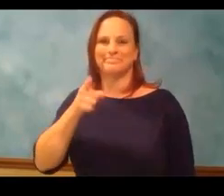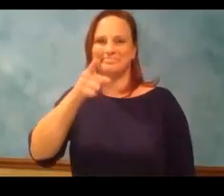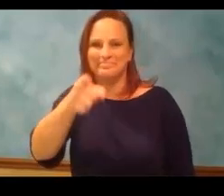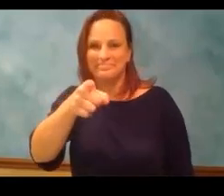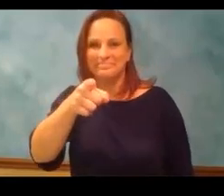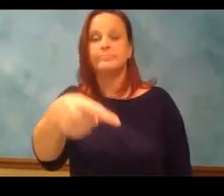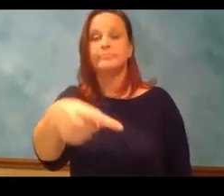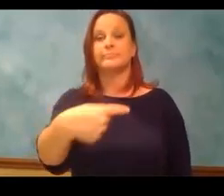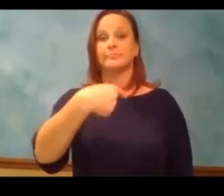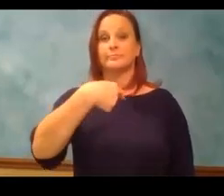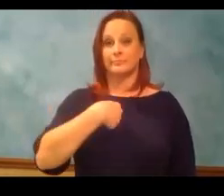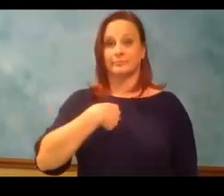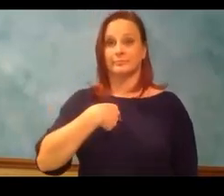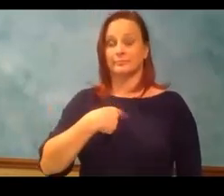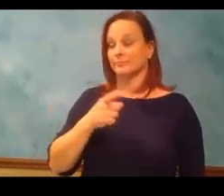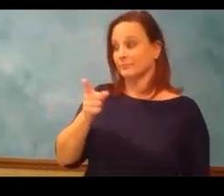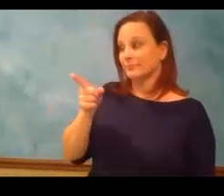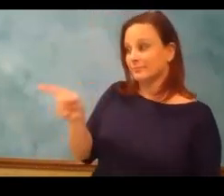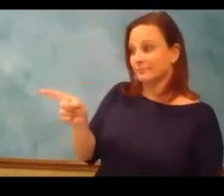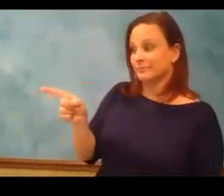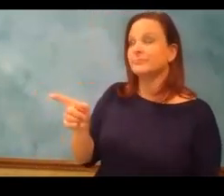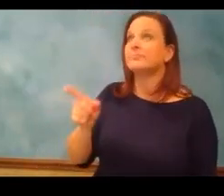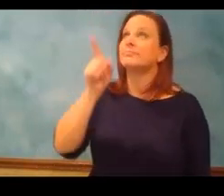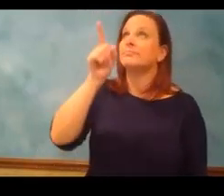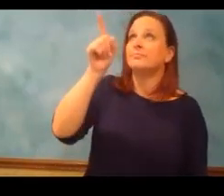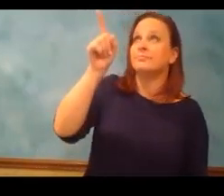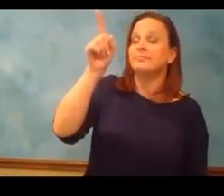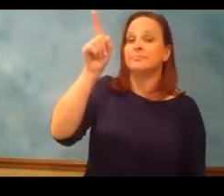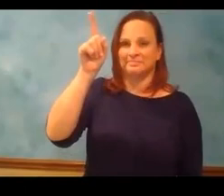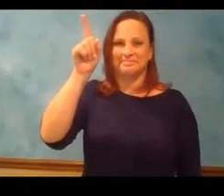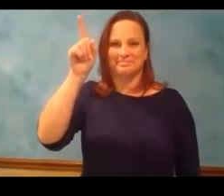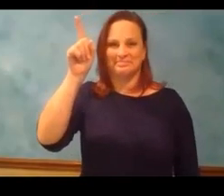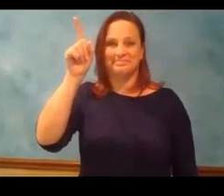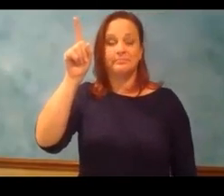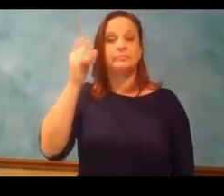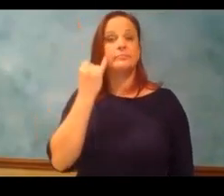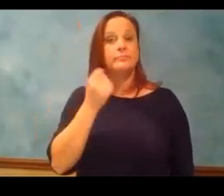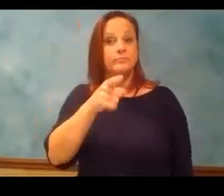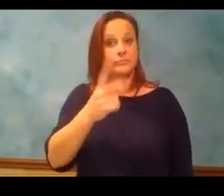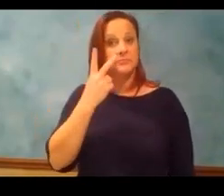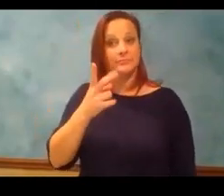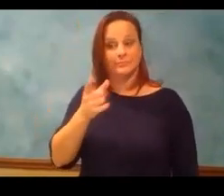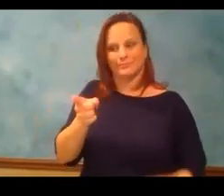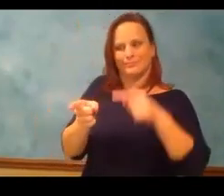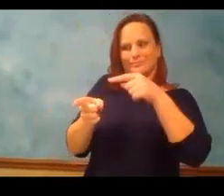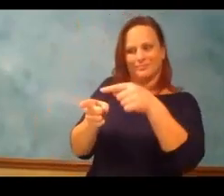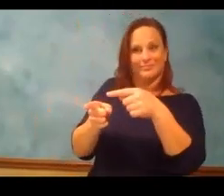We sign them by indexing or pointing with our index finger: You, me, he, she, it.